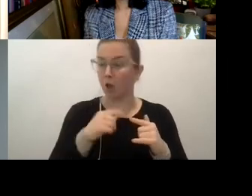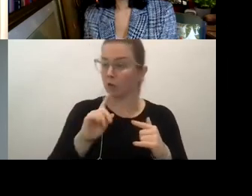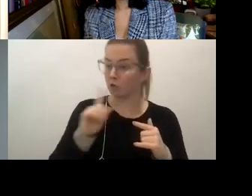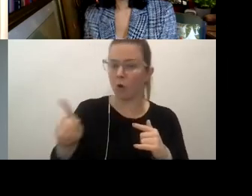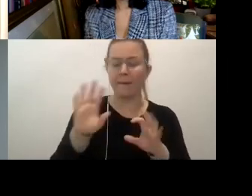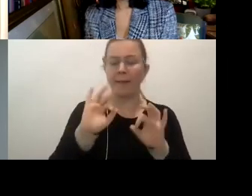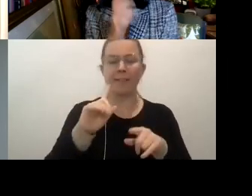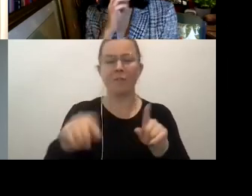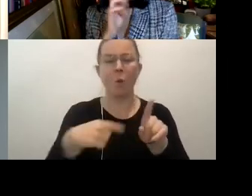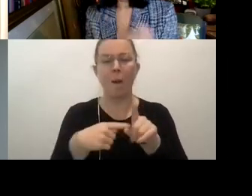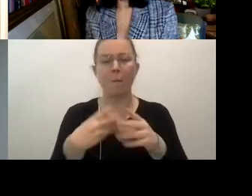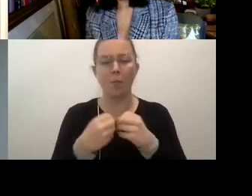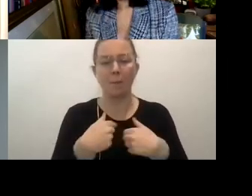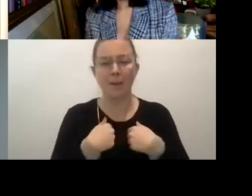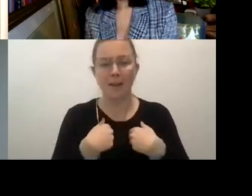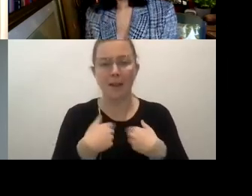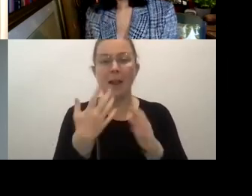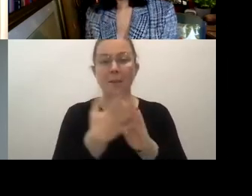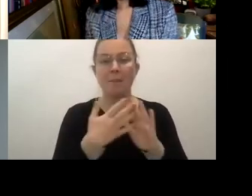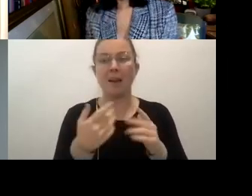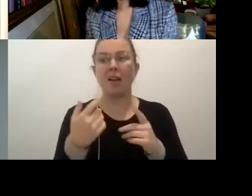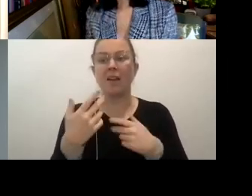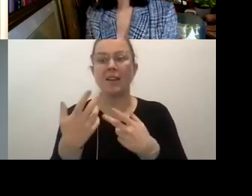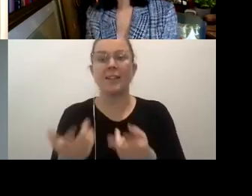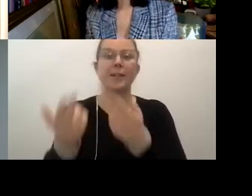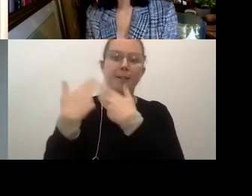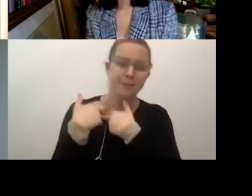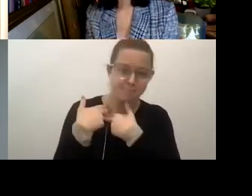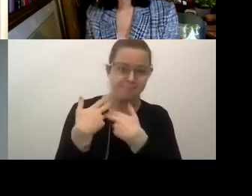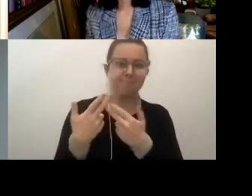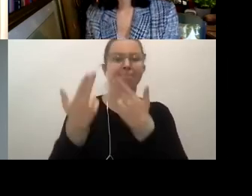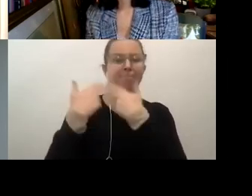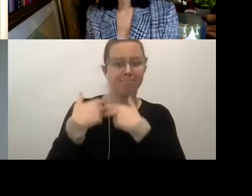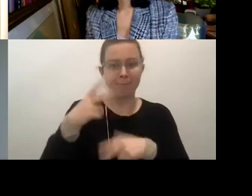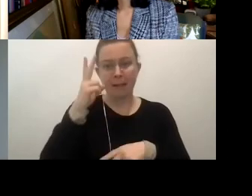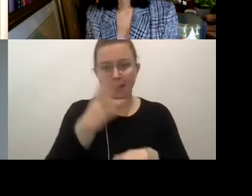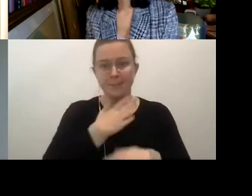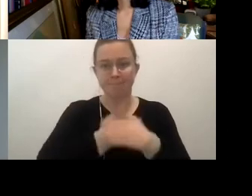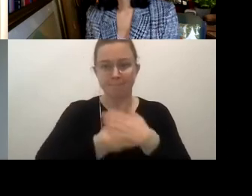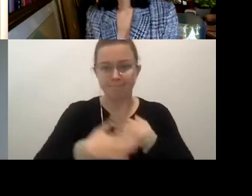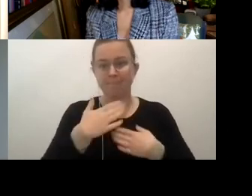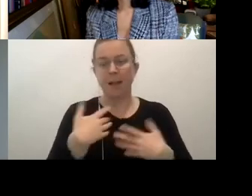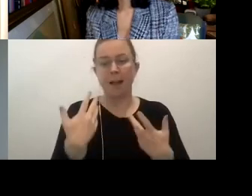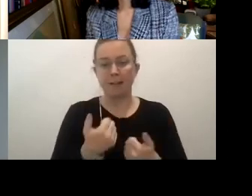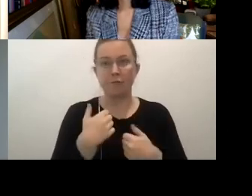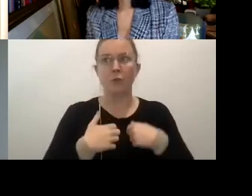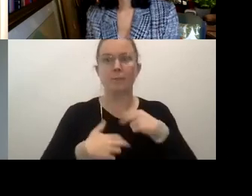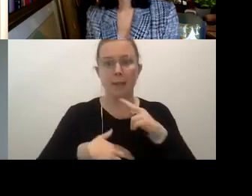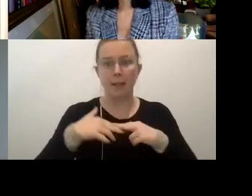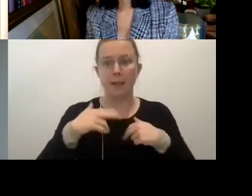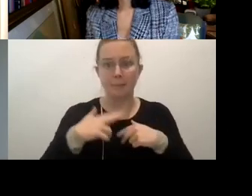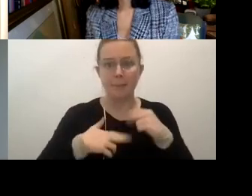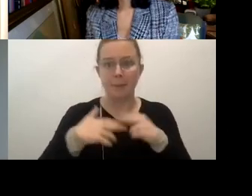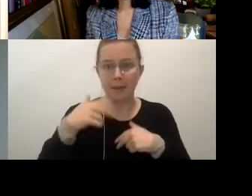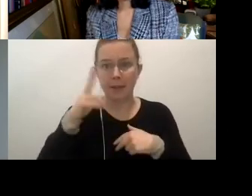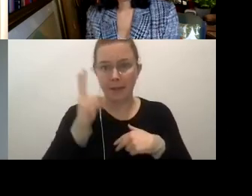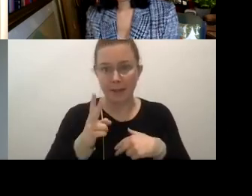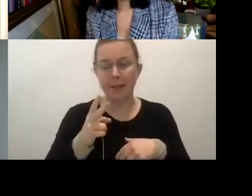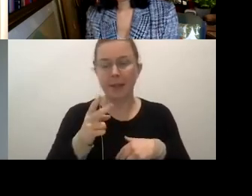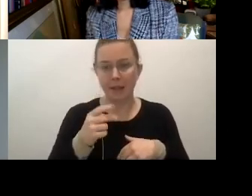burden of work falls back on me time and time again, and that courage to build it up and be like "actually, I do need help.